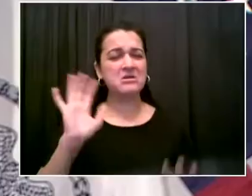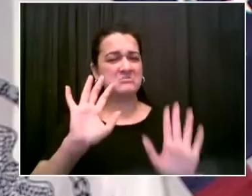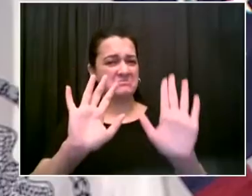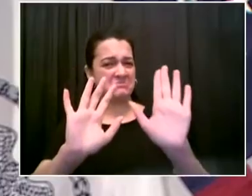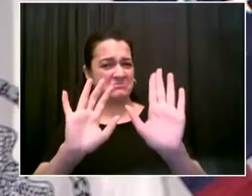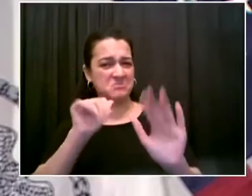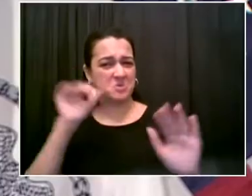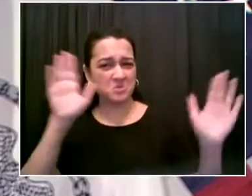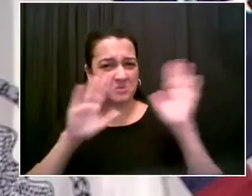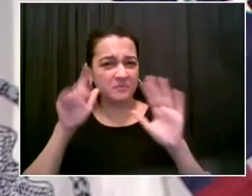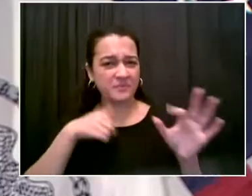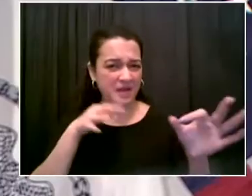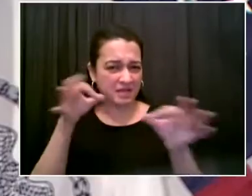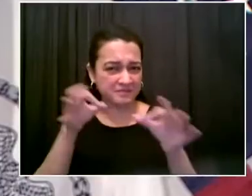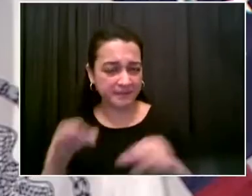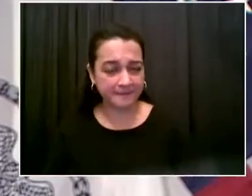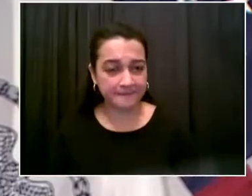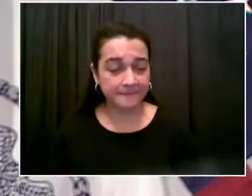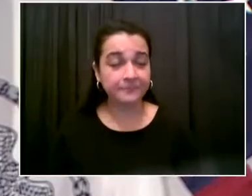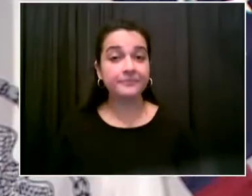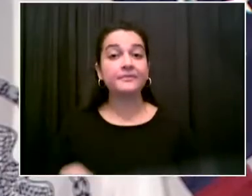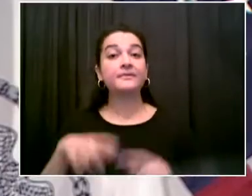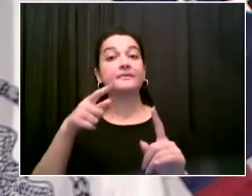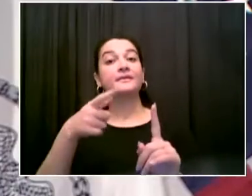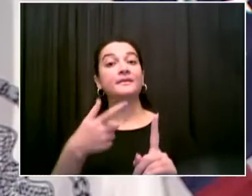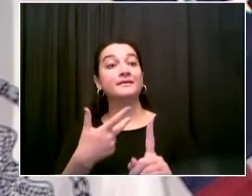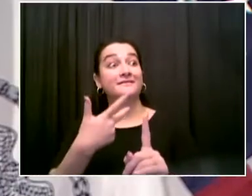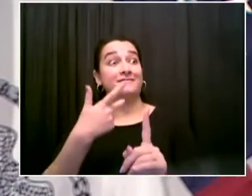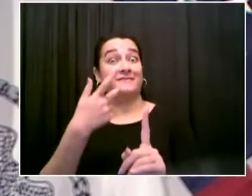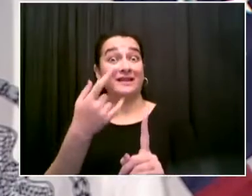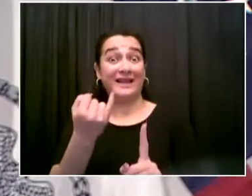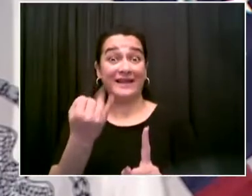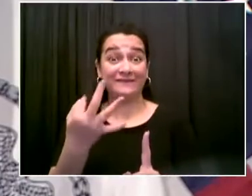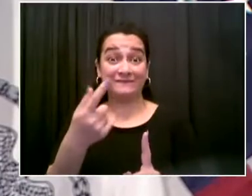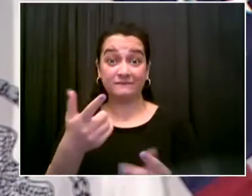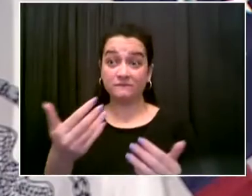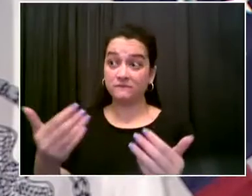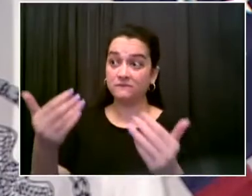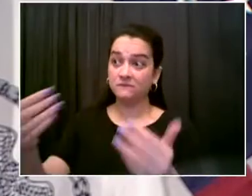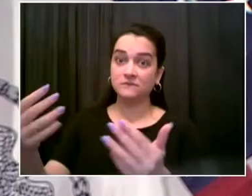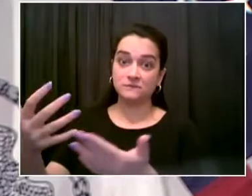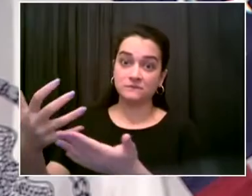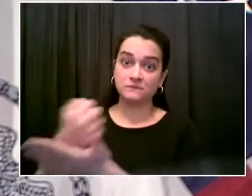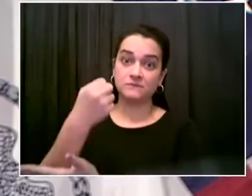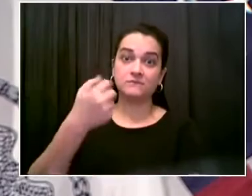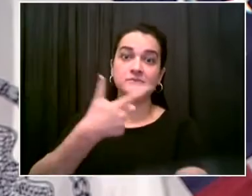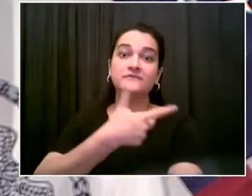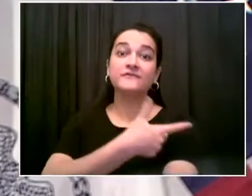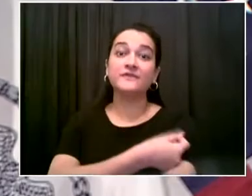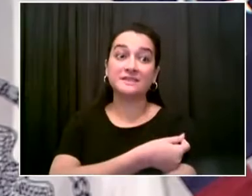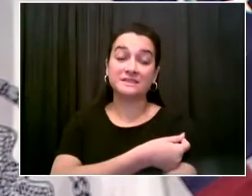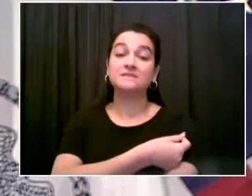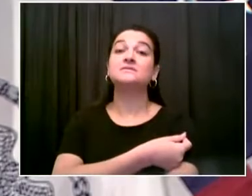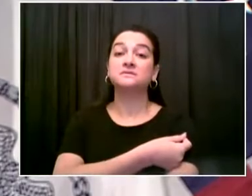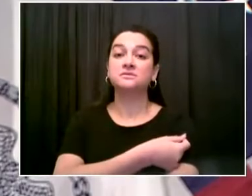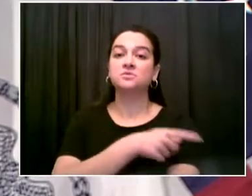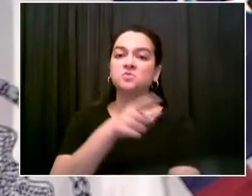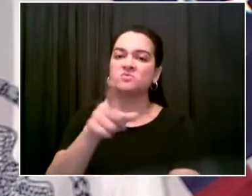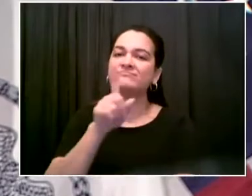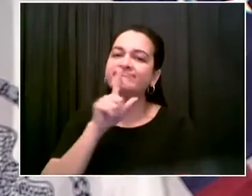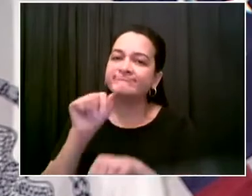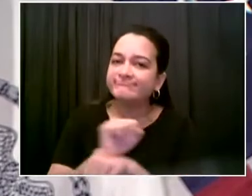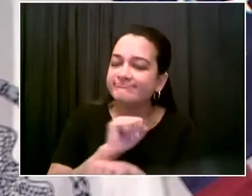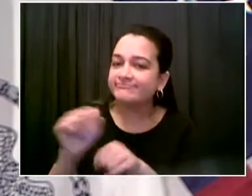YOU GET